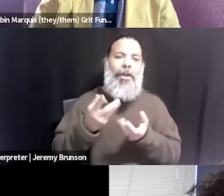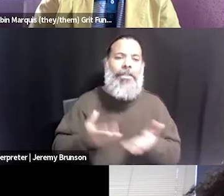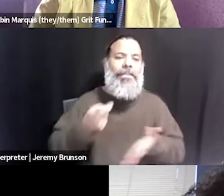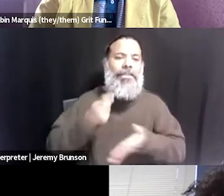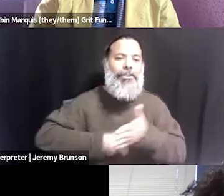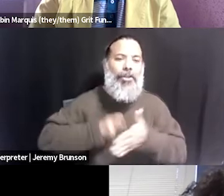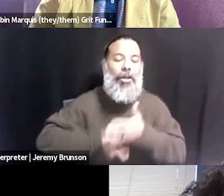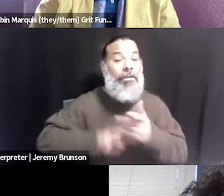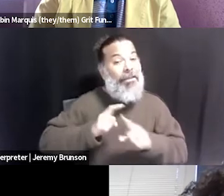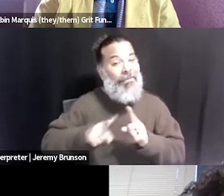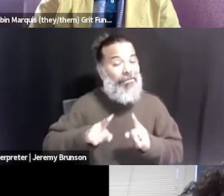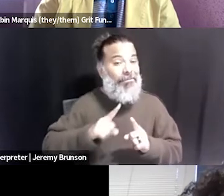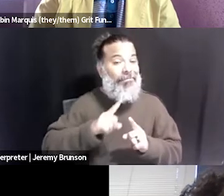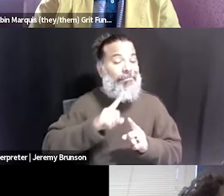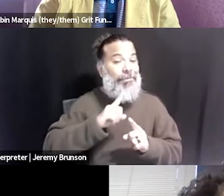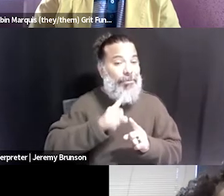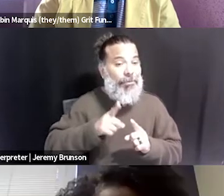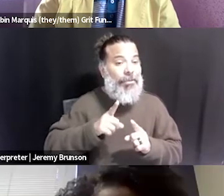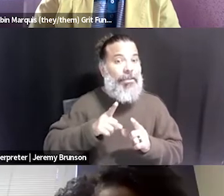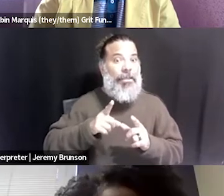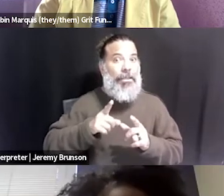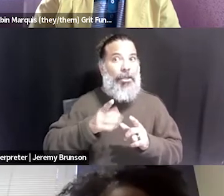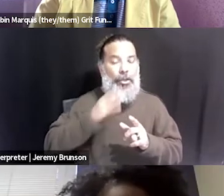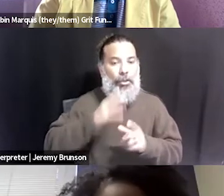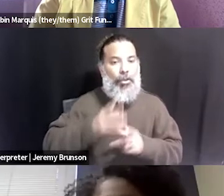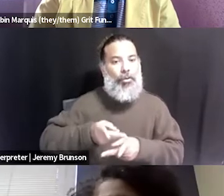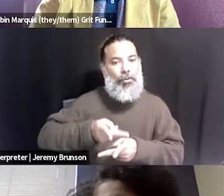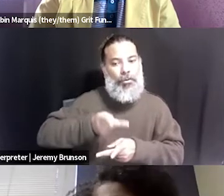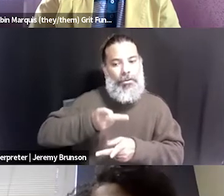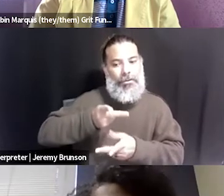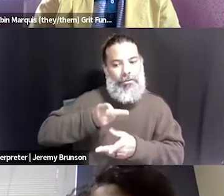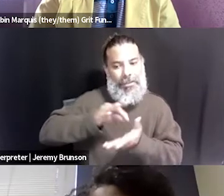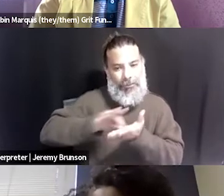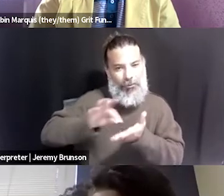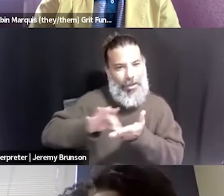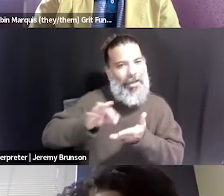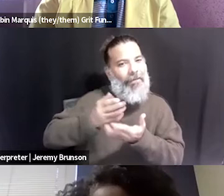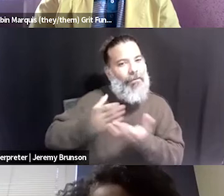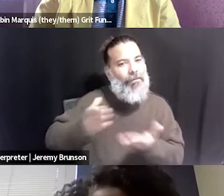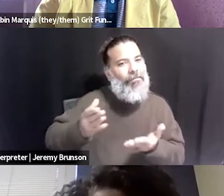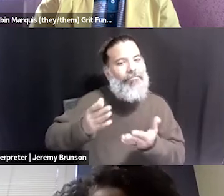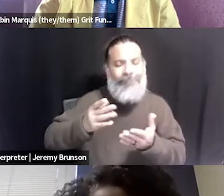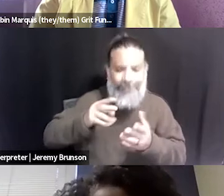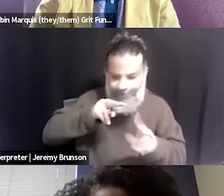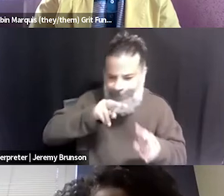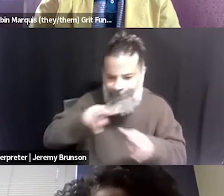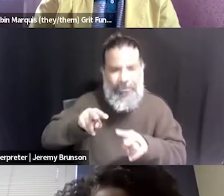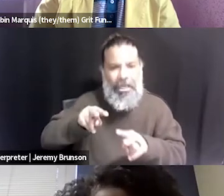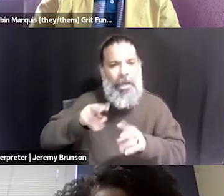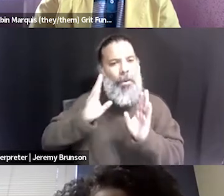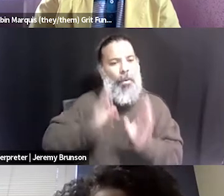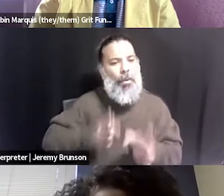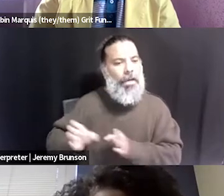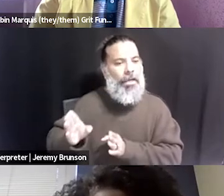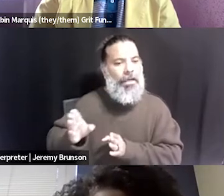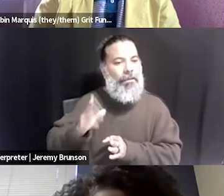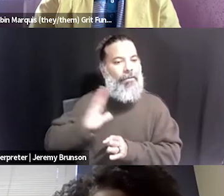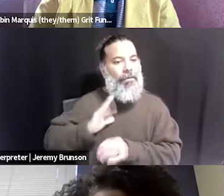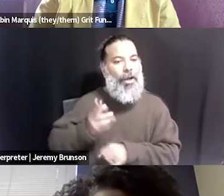But it is really, really good to keep track of those things and be organized and, you know, I just use Google sheets.